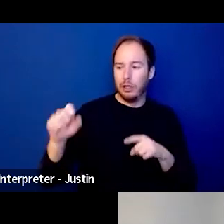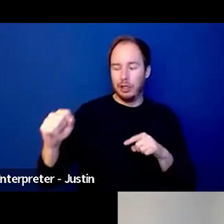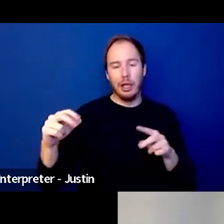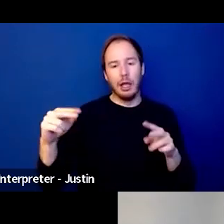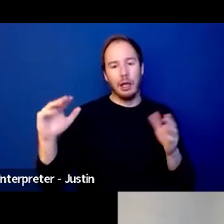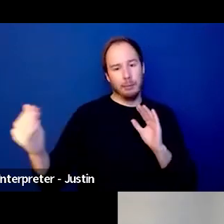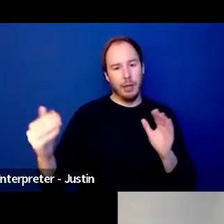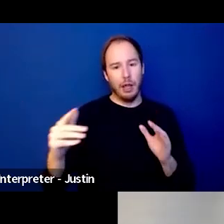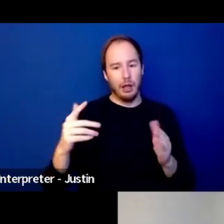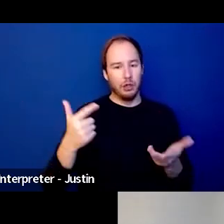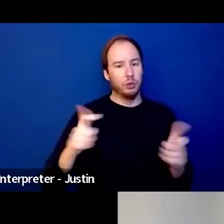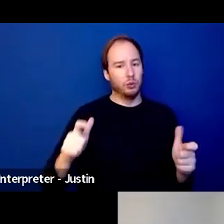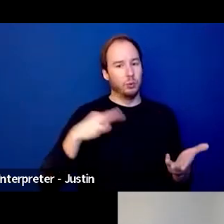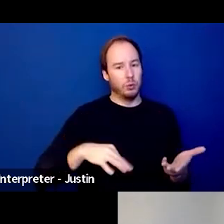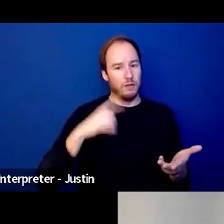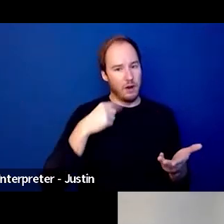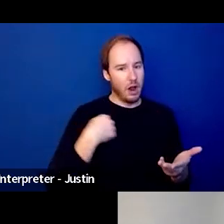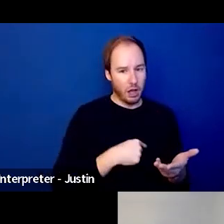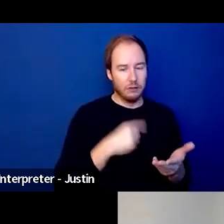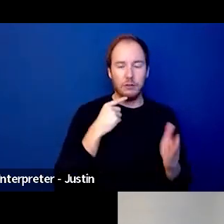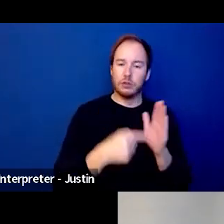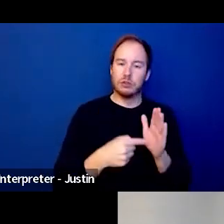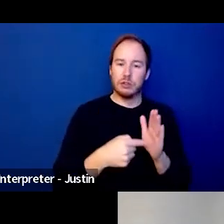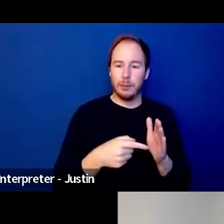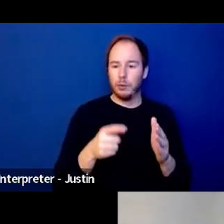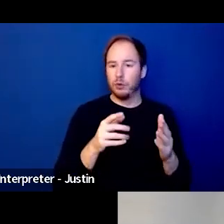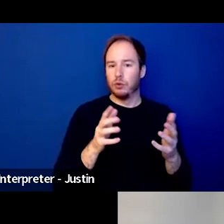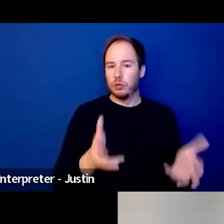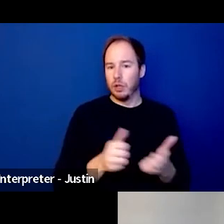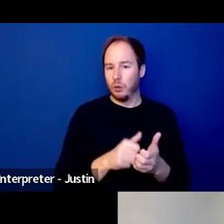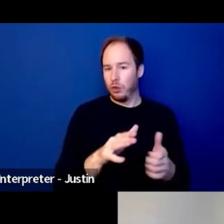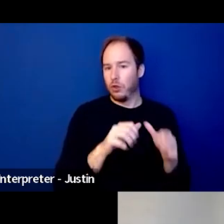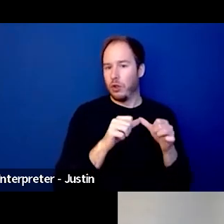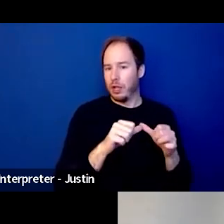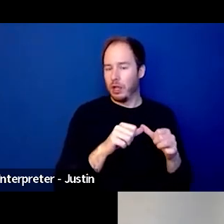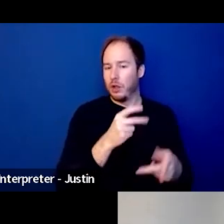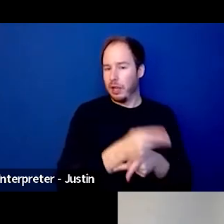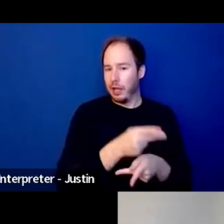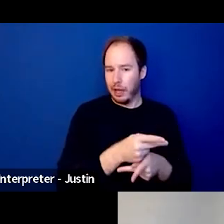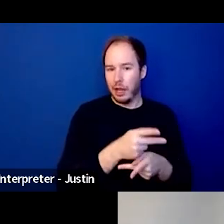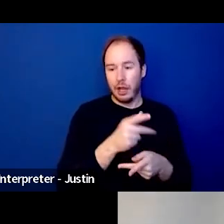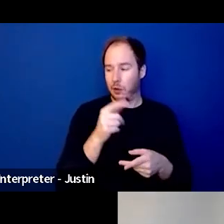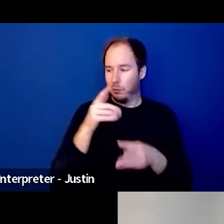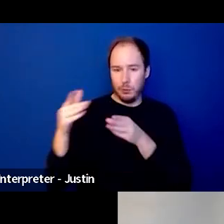So if you're able to talk to your Continuum of Care and whoever's managing your data system